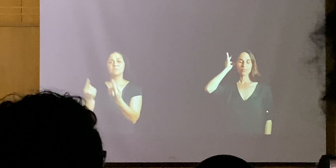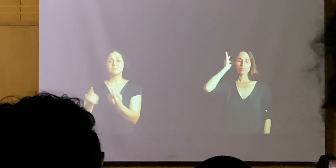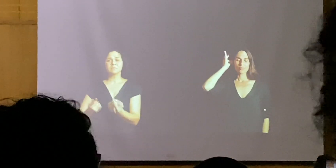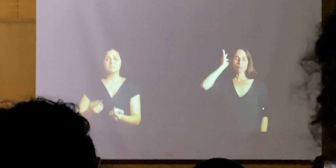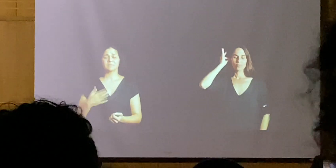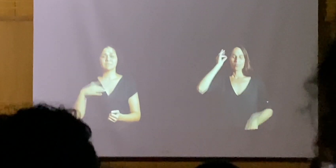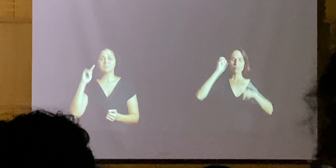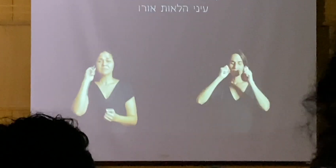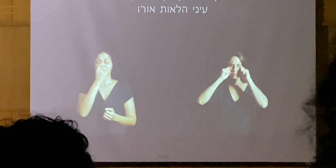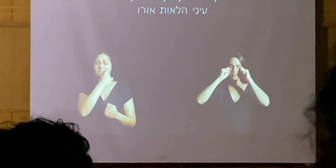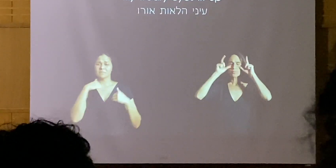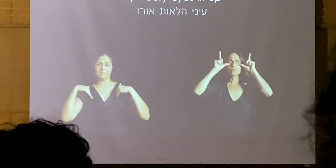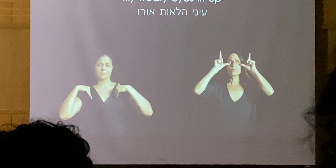and I highly recommend to check it out!